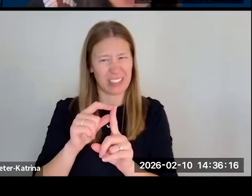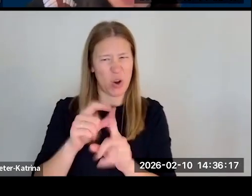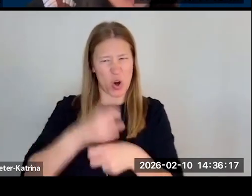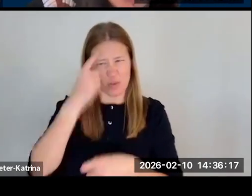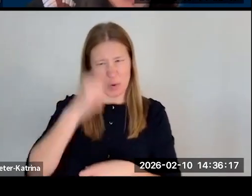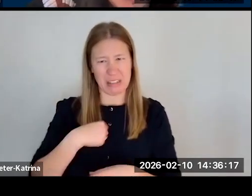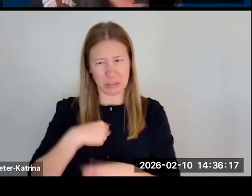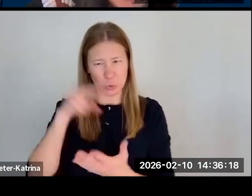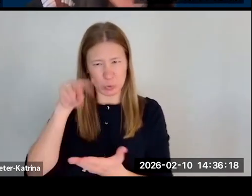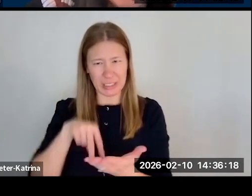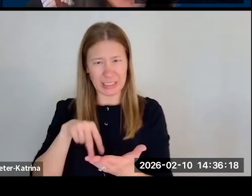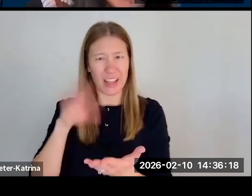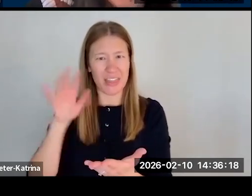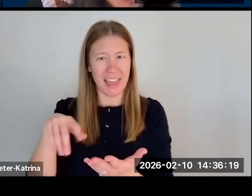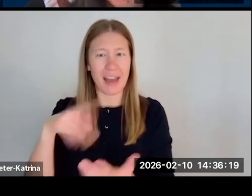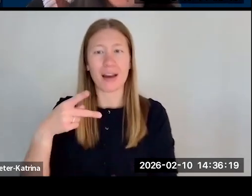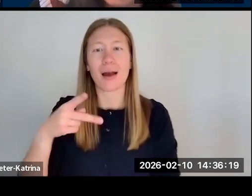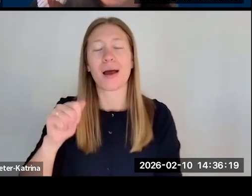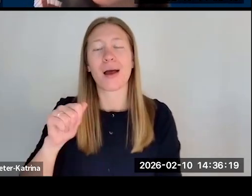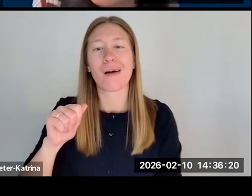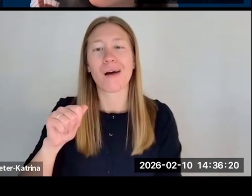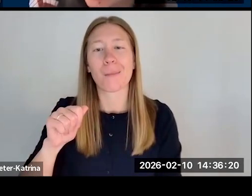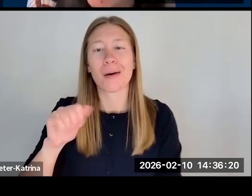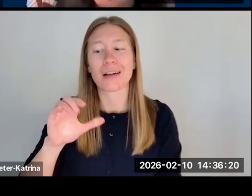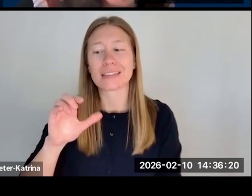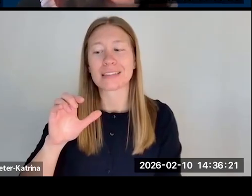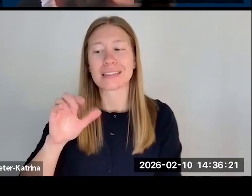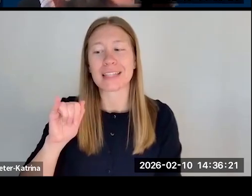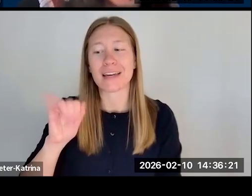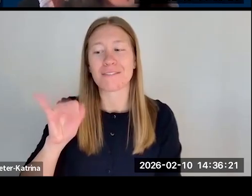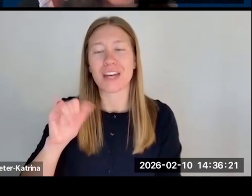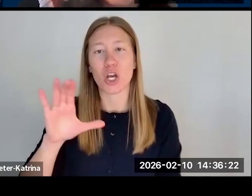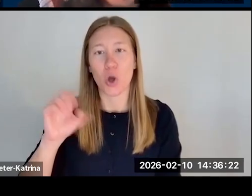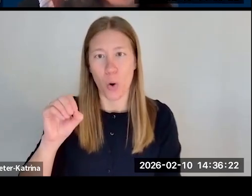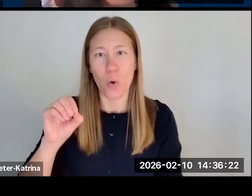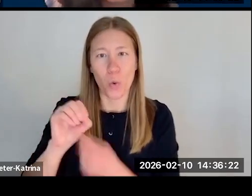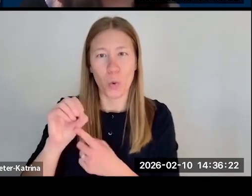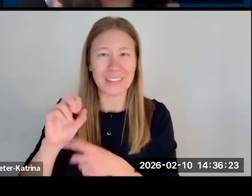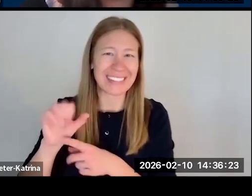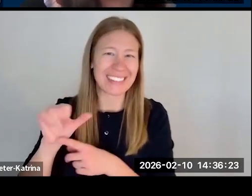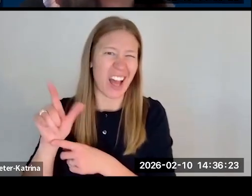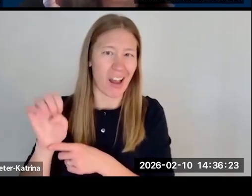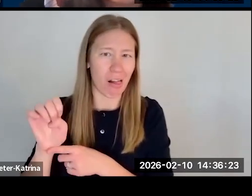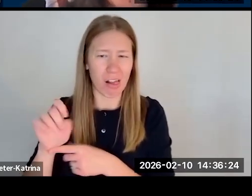The Pacifico cursive font makes the letters really close together, not super legible.